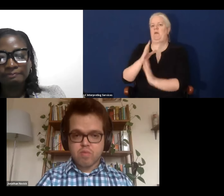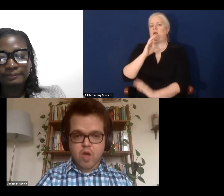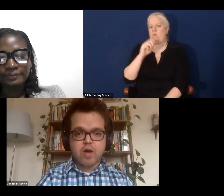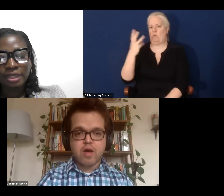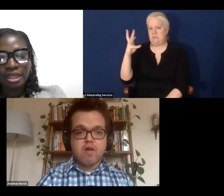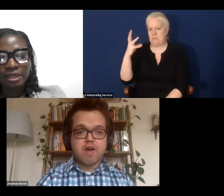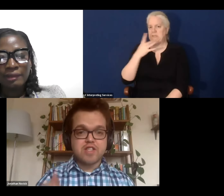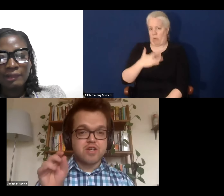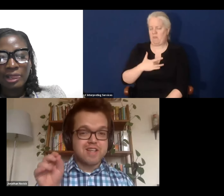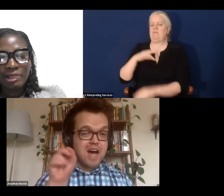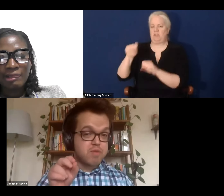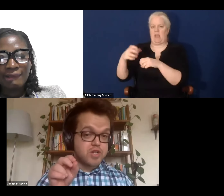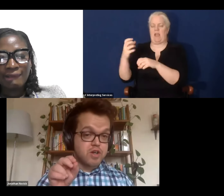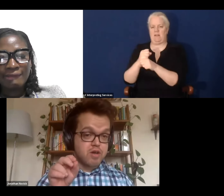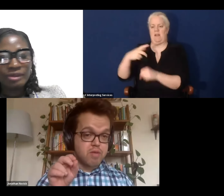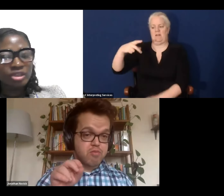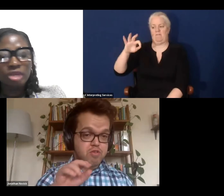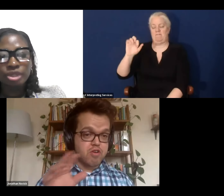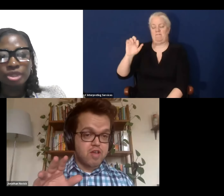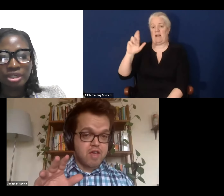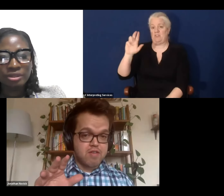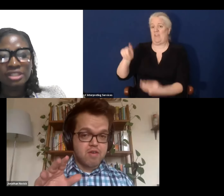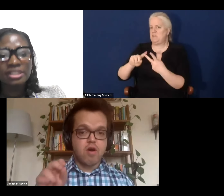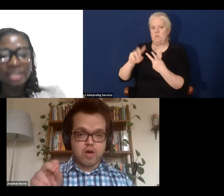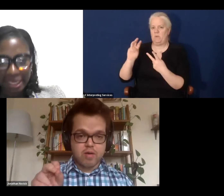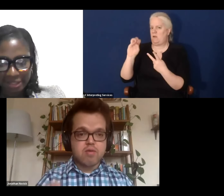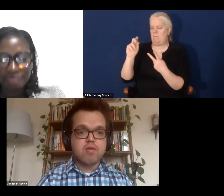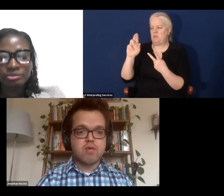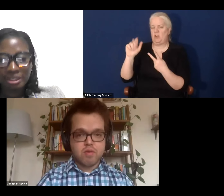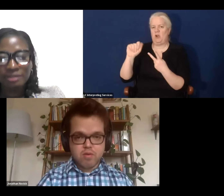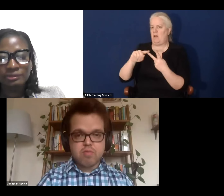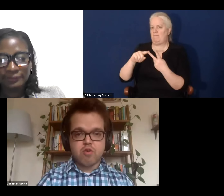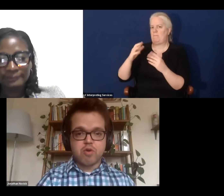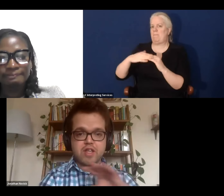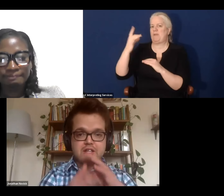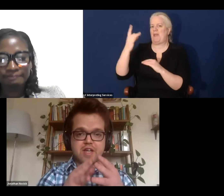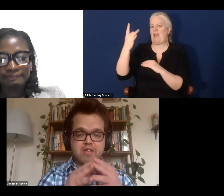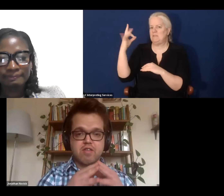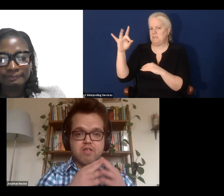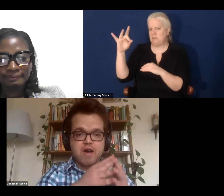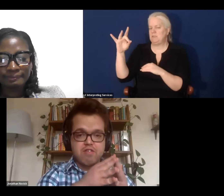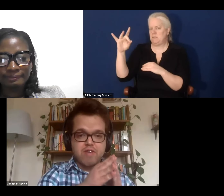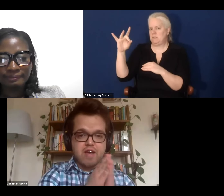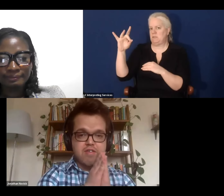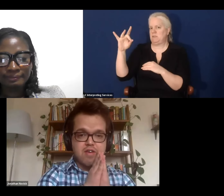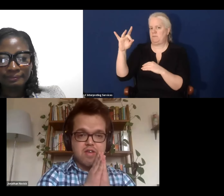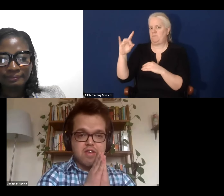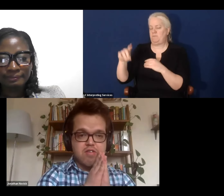Putting that together. The Pfizer vaccine is for those 16 and up. The Moderna vaccine is for those 18 and up.